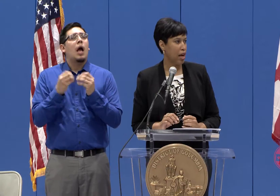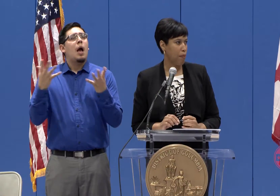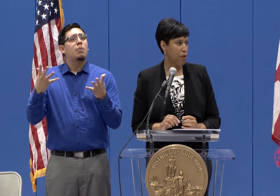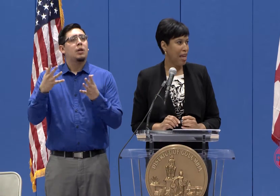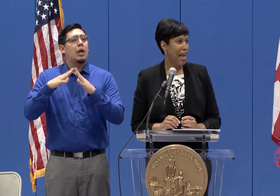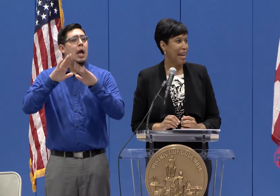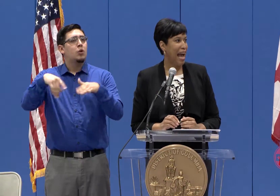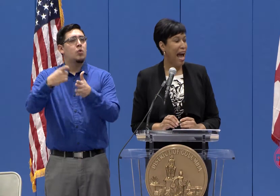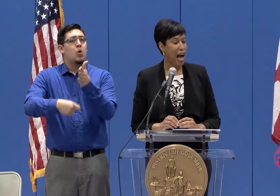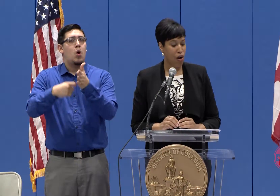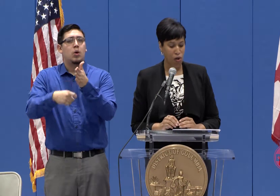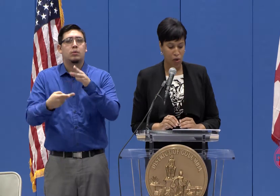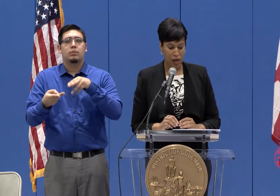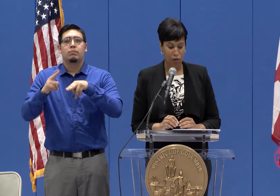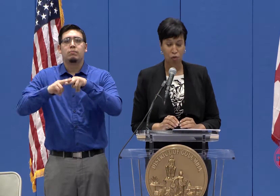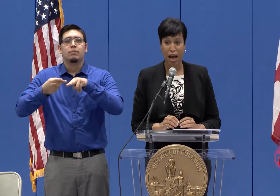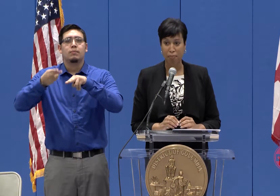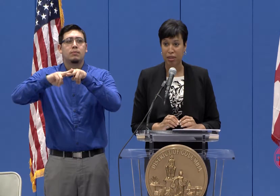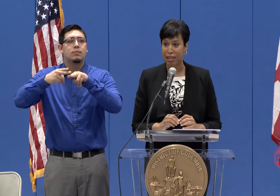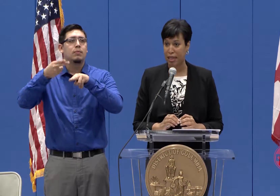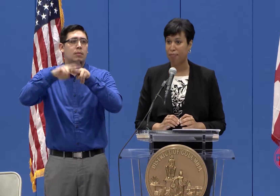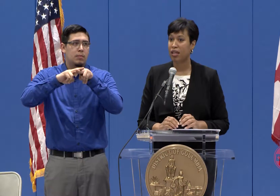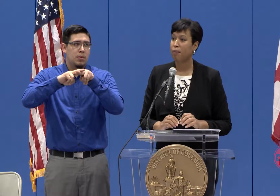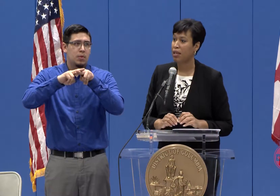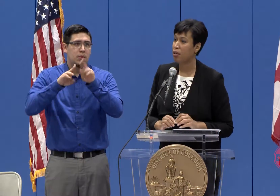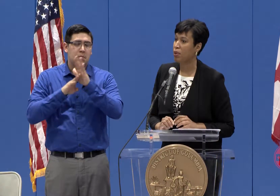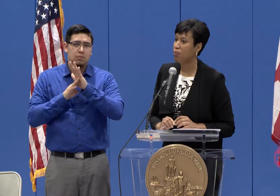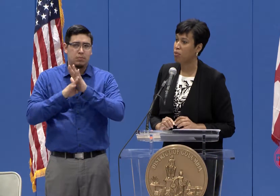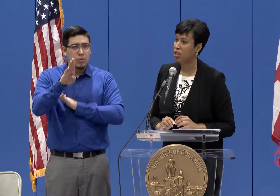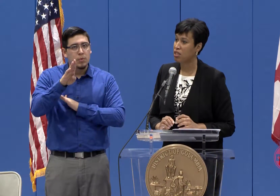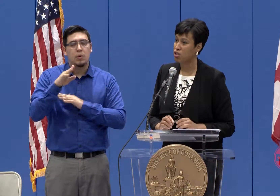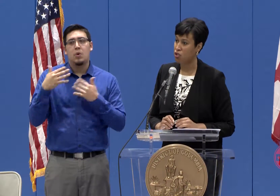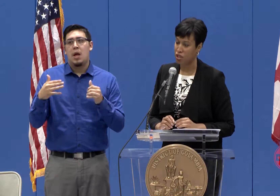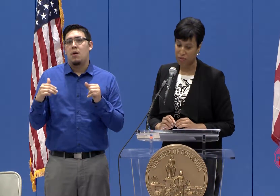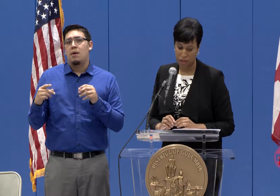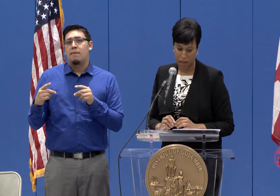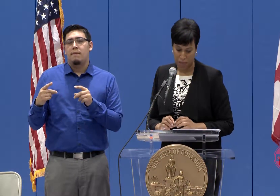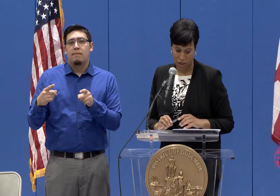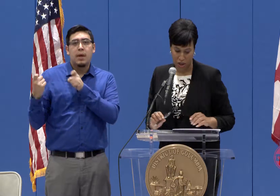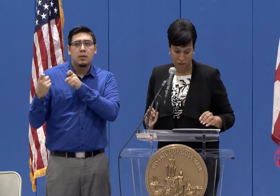UP, AND HOW RAPIDLY MANY PEOPLE IN THE DISTRICT OF COLUMBIA ARE